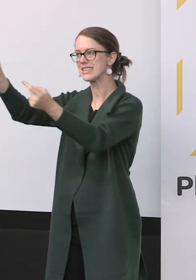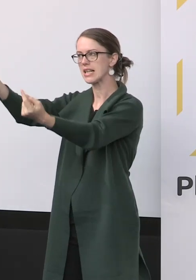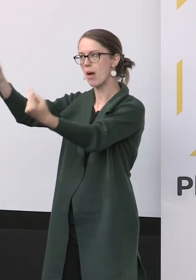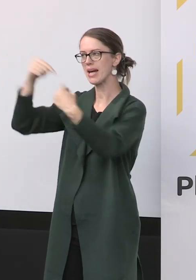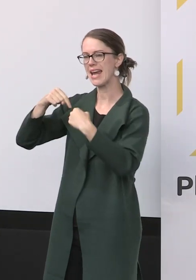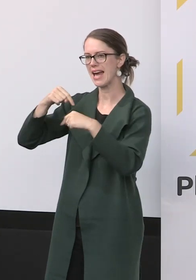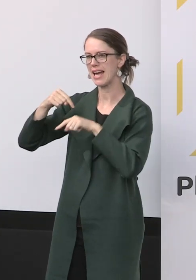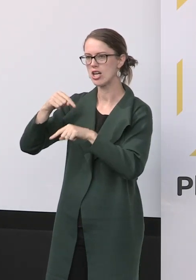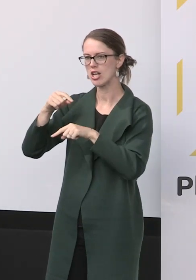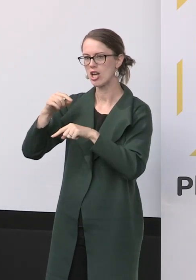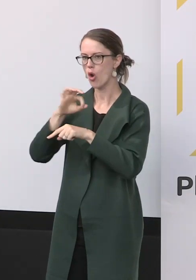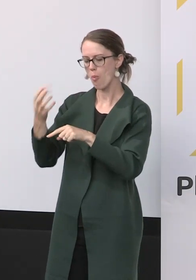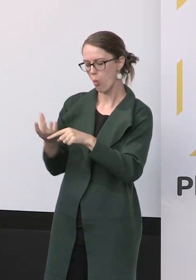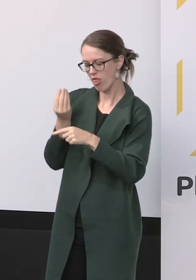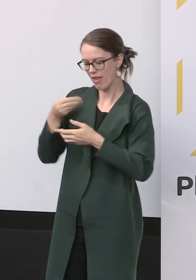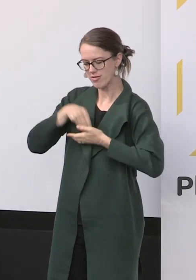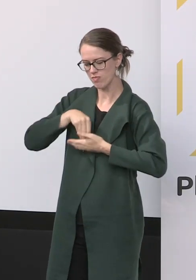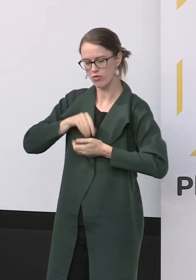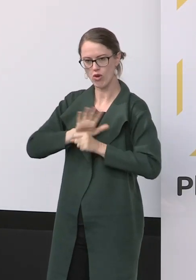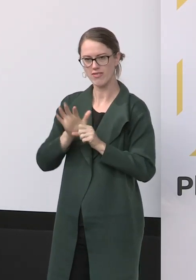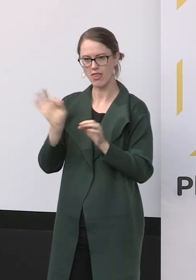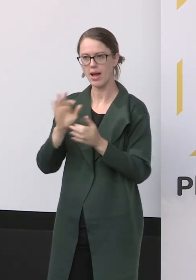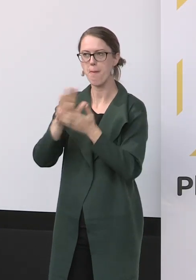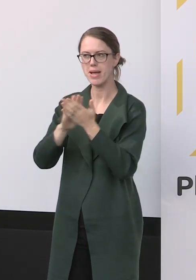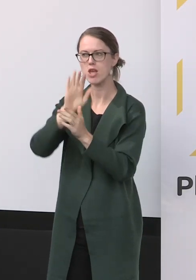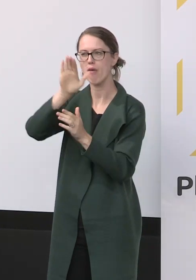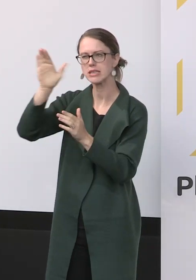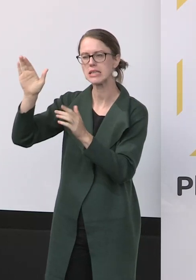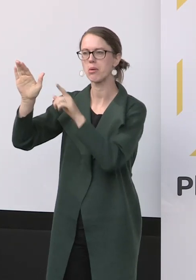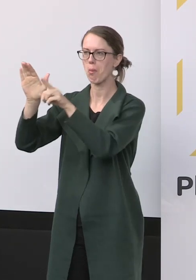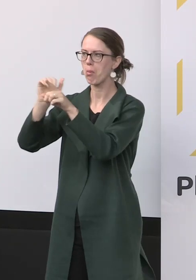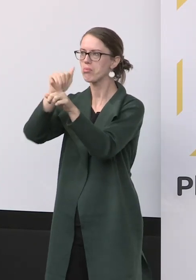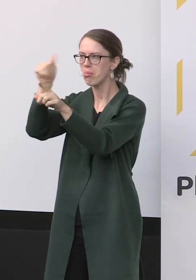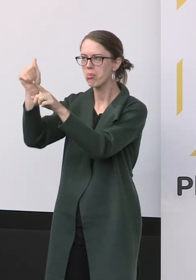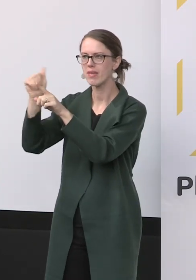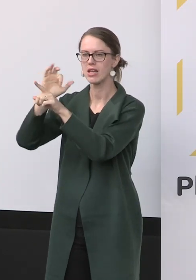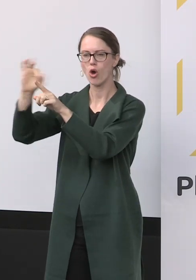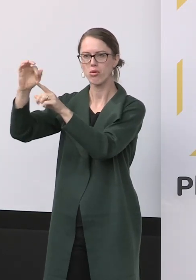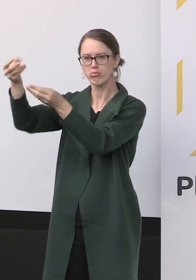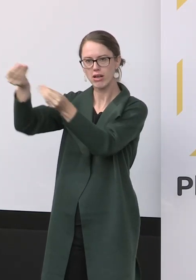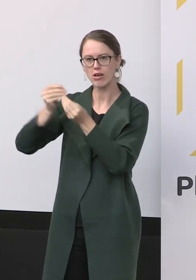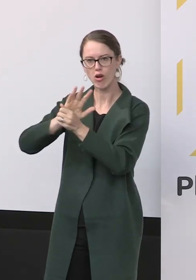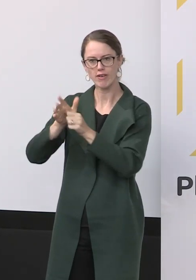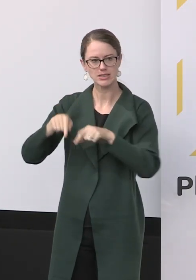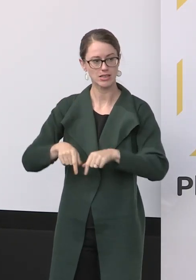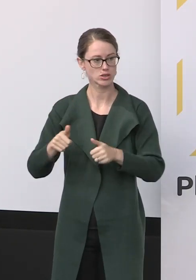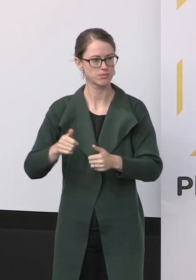any coming through the border, which suggests that measures that are in place in the countries where people are